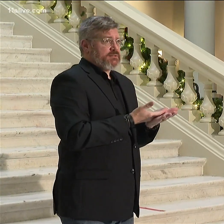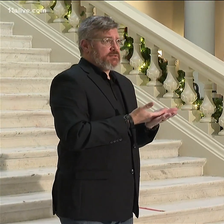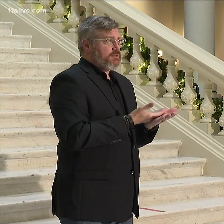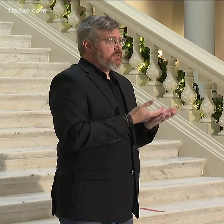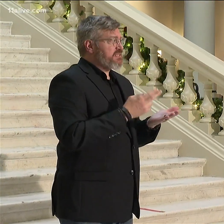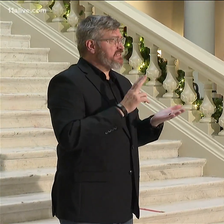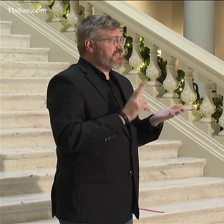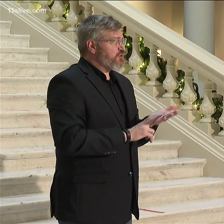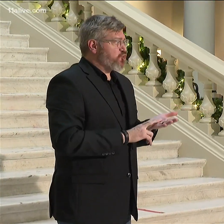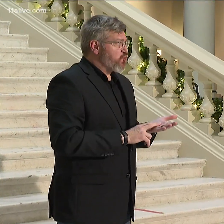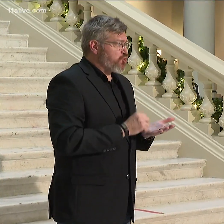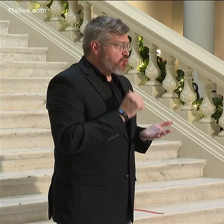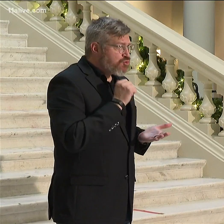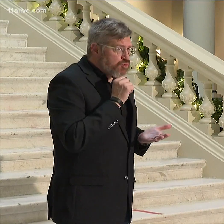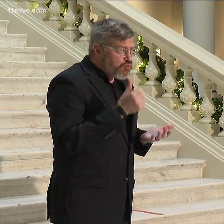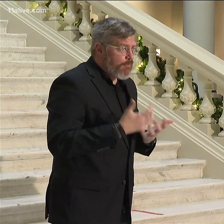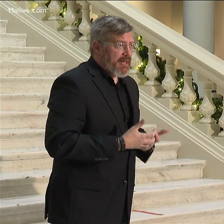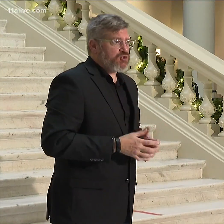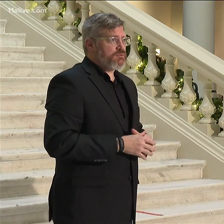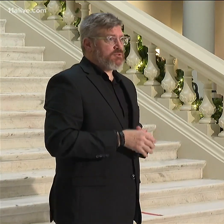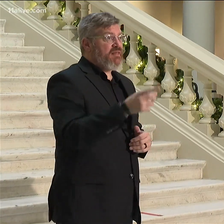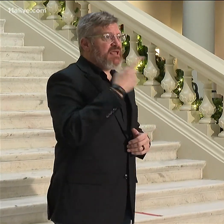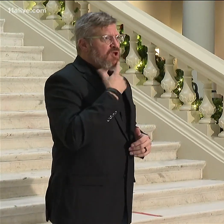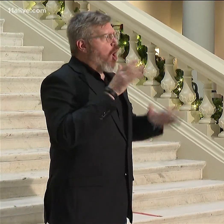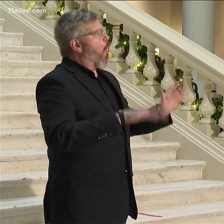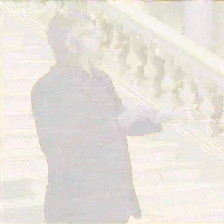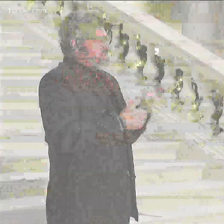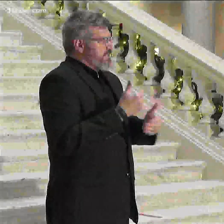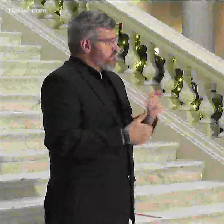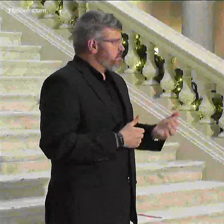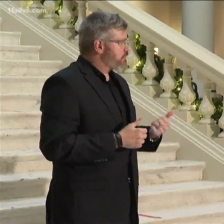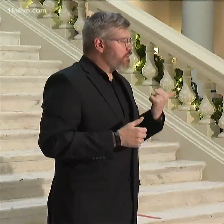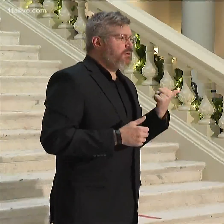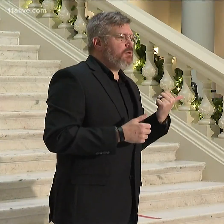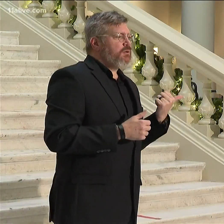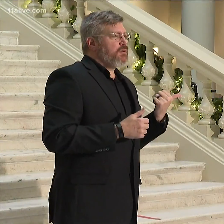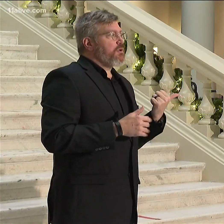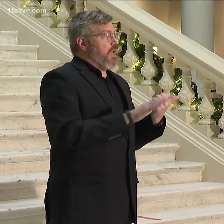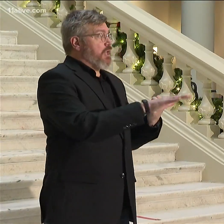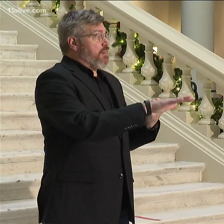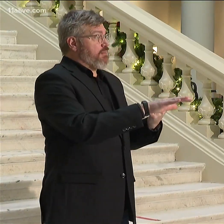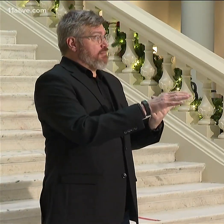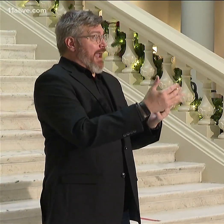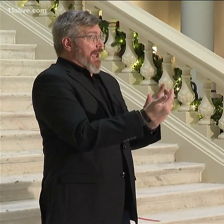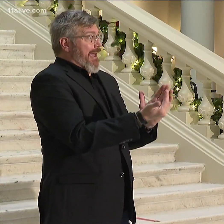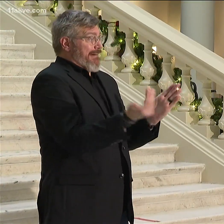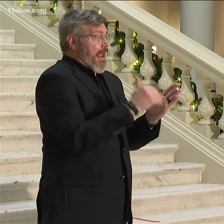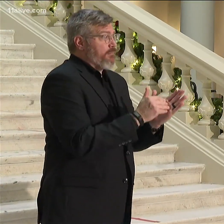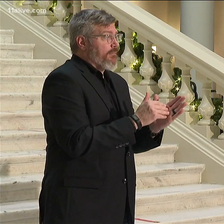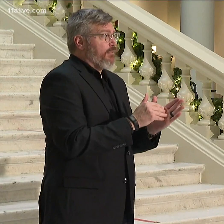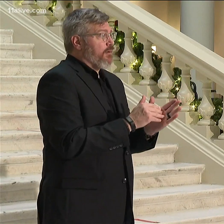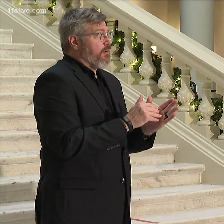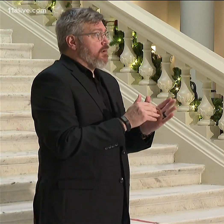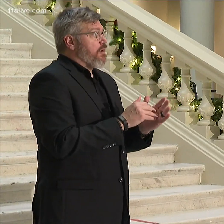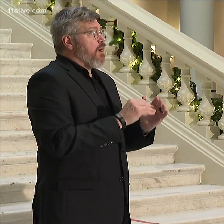NO ONE HAS PROVIDED A NO ONE HAS PROVIDED A THREAD, NO ONE HAS PROVIDED A THREAD, A NO ONE HAS PROVIDED A THREAD, A SCINTILLA NO ONE HAS PROVIDED A THREAD, A SCINTILLA OF NO ONE HAS PROVIDED A THREAD, A SCINTILLA OF EVIDENCE THREAD, A SCINTILLA OF EVIDENCE THREAD, A SCINTILLA OF EVIDENCE THAT THREAD, A SCINTILLA OF EVIDENCE THAT SIGNATURES THREAD, A SCINTILLA OF EVIDENCE THAT SIGNATURES WEREN'T THAT SIGNATURES WEREN'T THAT SIGNATURES WEREN'T MATCHED, THAT SIGNATURES WEREN'T MATCHED, NO THAT SIGNATURES WEREN'T MATCHED, NO ONE. THAT SIGNATURES WEREN'T MATCHED, NO ONE. THEY THAT SIGNATURES WEREN'T MATCHED, NO ONE. THEY MADE THAT SIGNATURES WEREN'T MATCHED, NO ONE. THEY MADE THE MATCHED, NO ONE. THEY MADE THE MATCHED, NO ONE. THEY MADE THE ALLEGATION MATCHED, NO ONE. THEY MADE THE ALLEGATION REPEATEDLY MATCHED, NO ONE. THEY MADE THE ALLEGATION REPEATEDLY BUT MATCHED, NO ONE. THEY MADE THE ALLEGATION REPEATEDLY BUT THERE ALLEGATION REPEATEDLY BUT THERE ALLEGATION REPEATEDLY BUT THERE IS